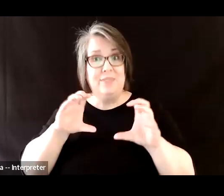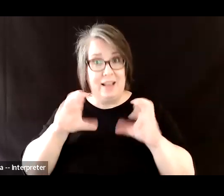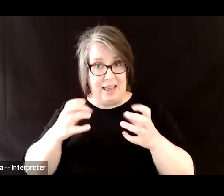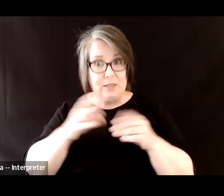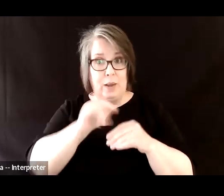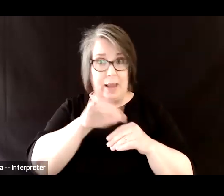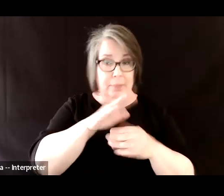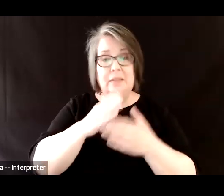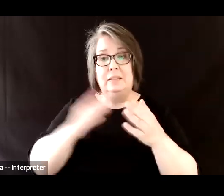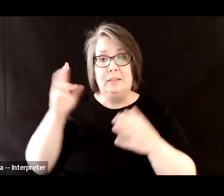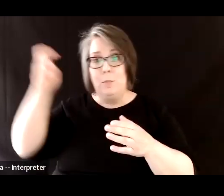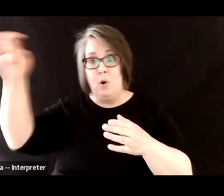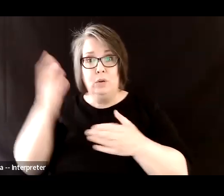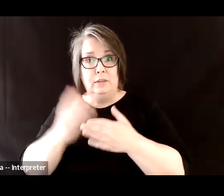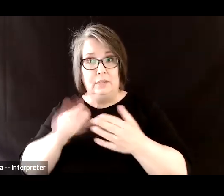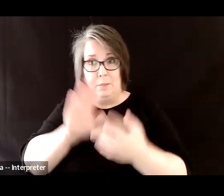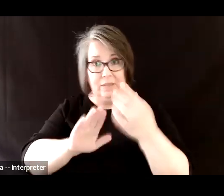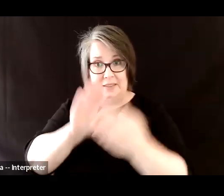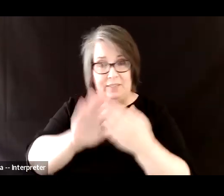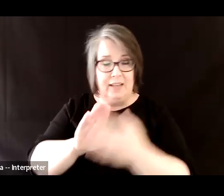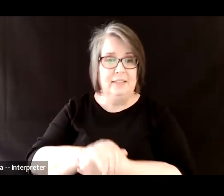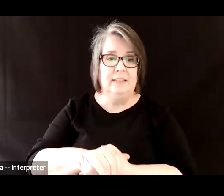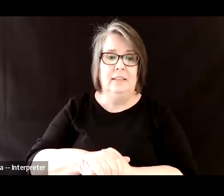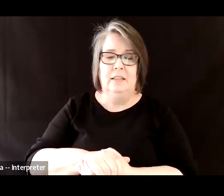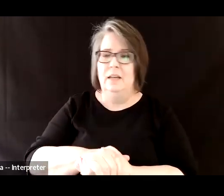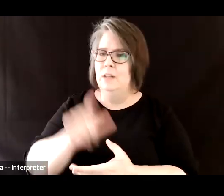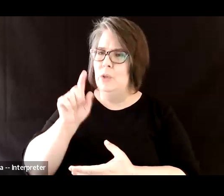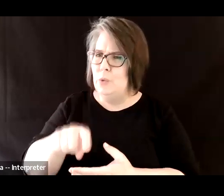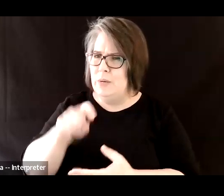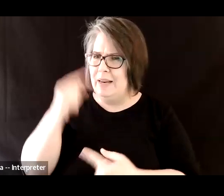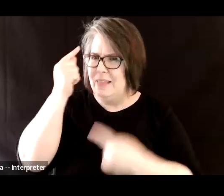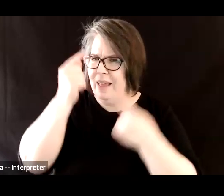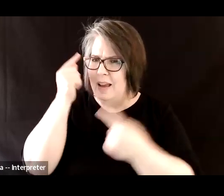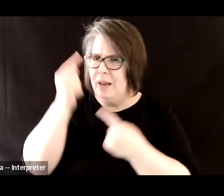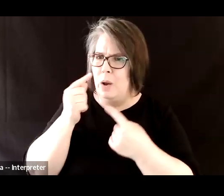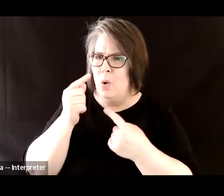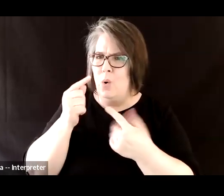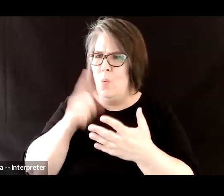remote and some folks are face to face? So you need to be thinking about what the environment is that you